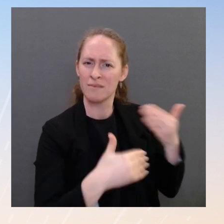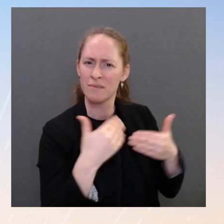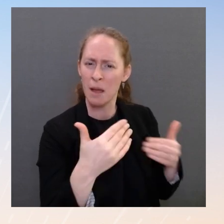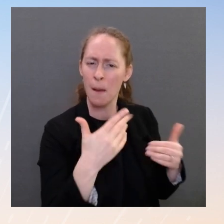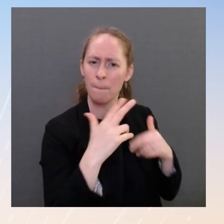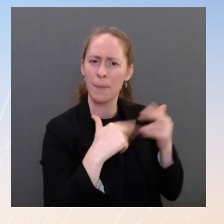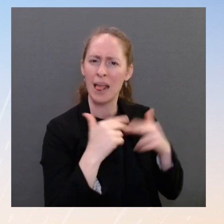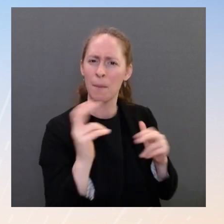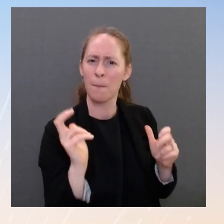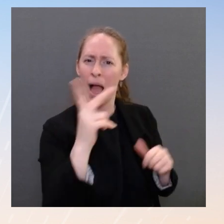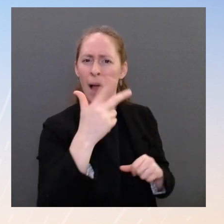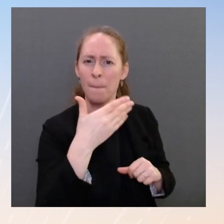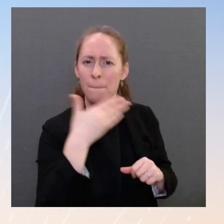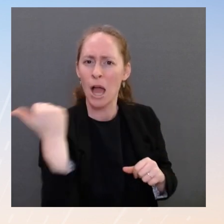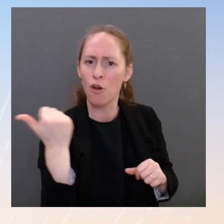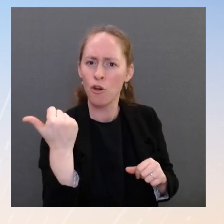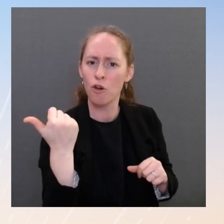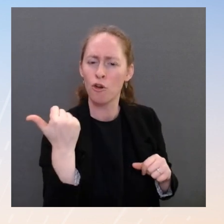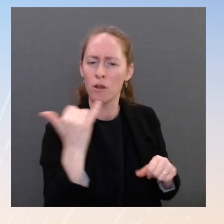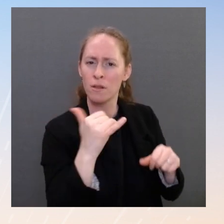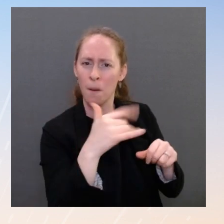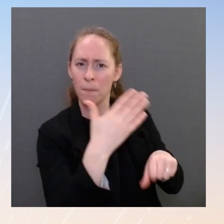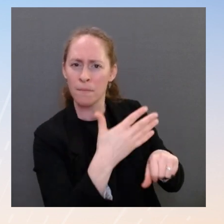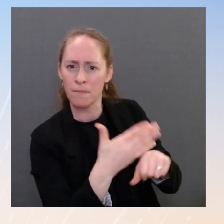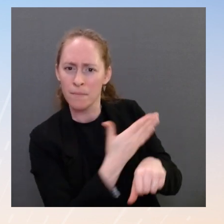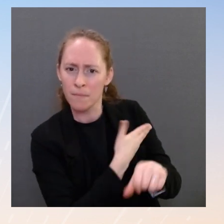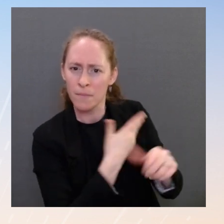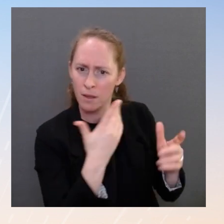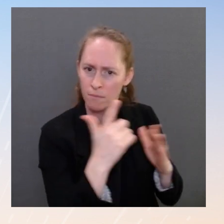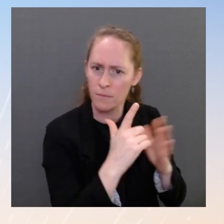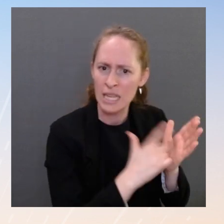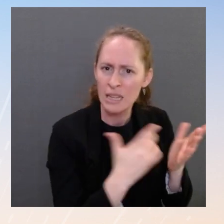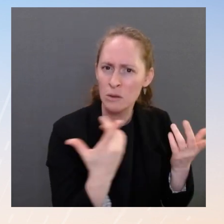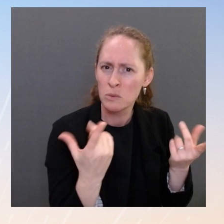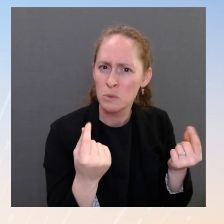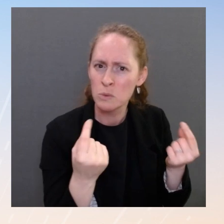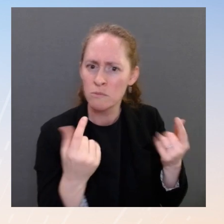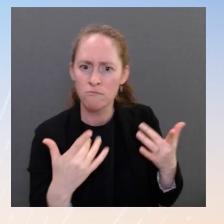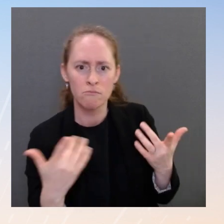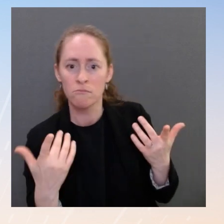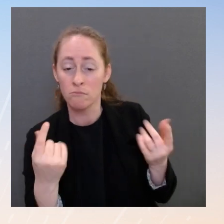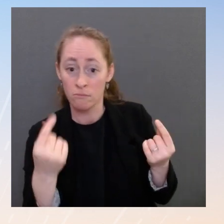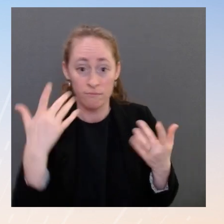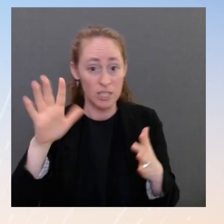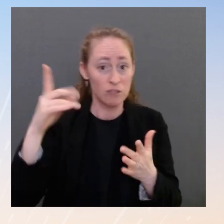When was the last time President Biden spoke with Senator Manchin in earnest about what he could sign off on?